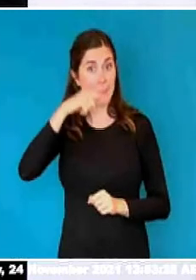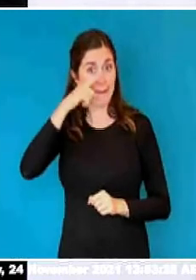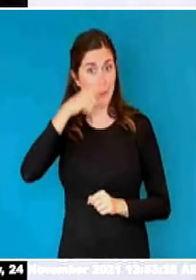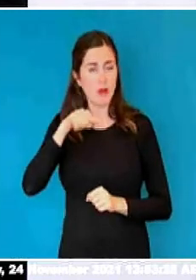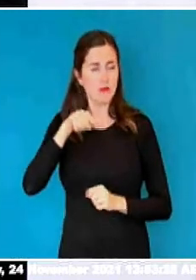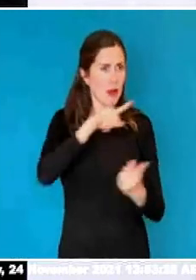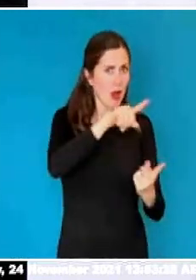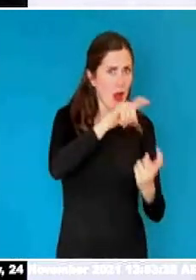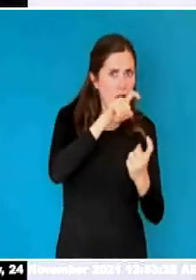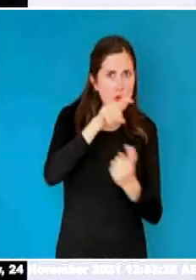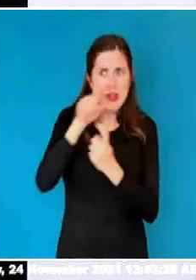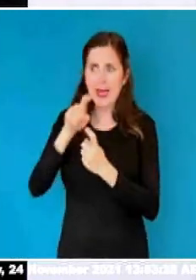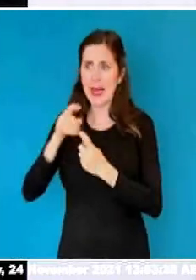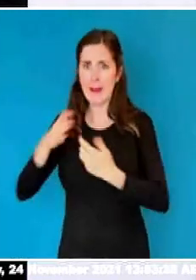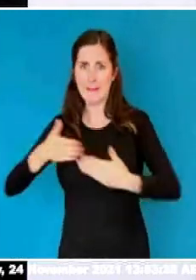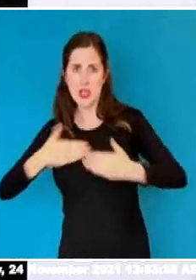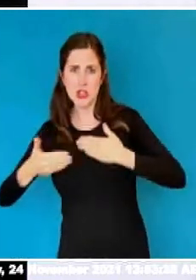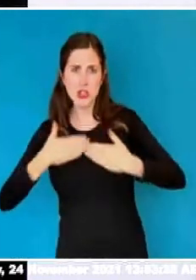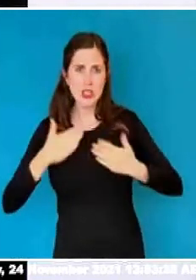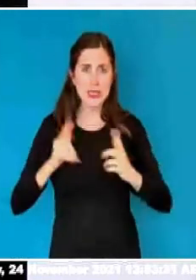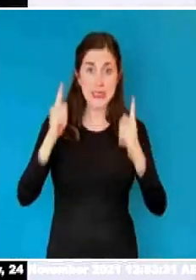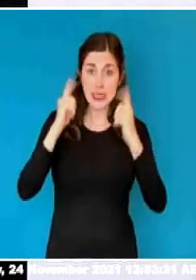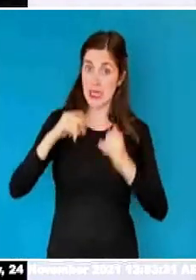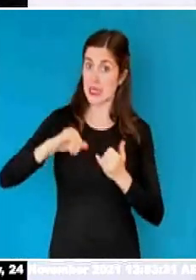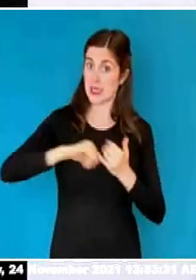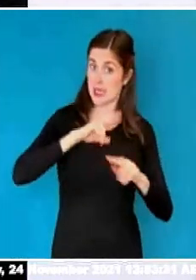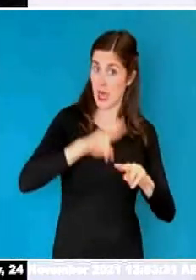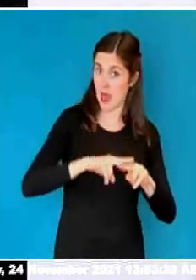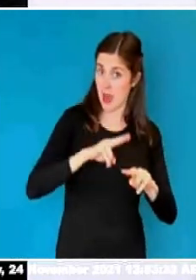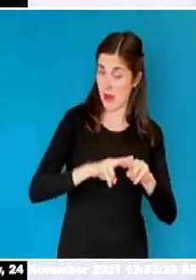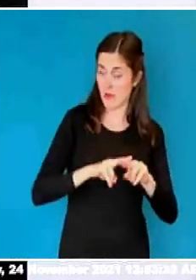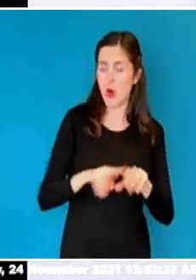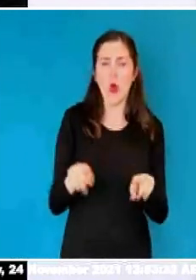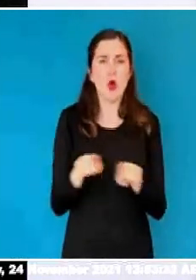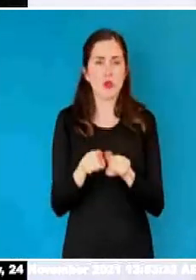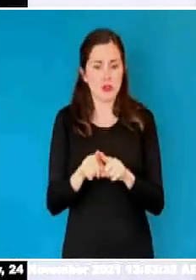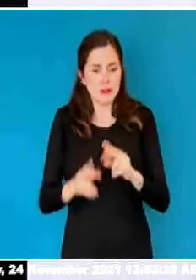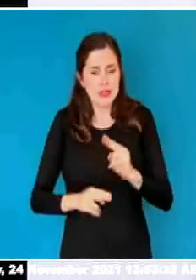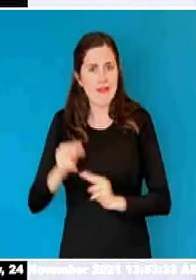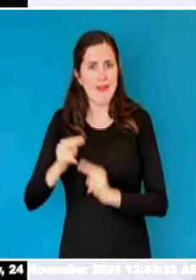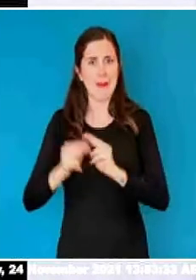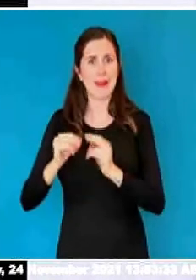management of staff and/or the development of staff policies and initiatives.